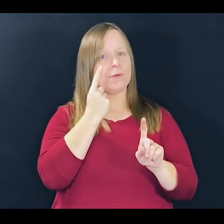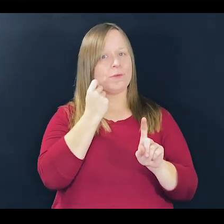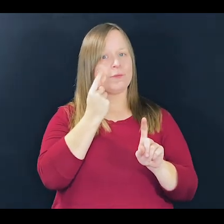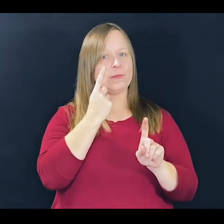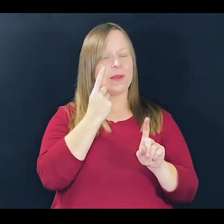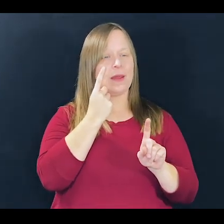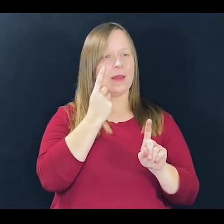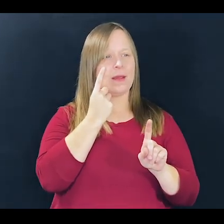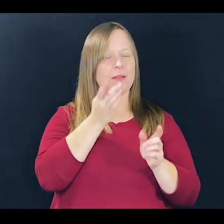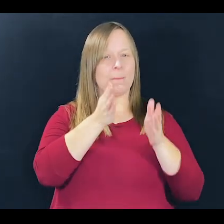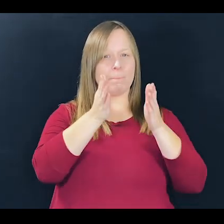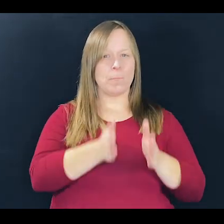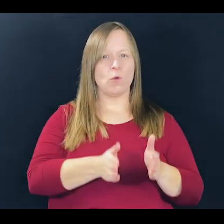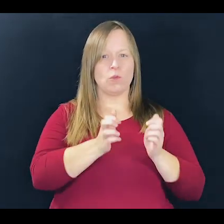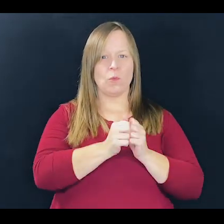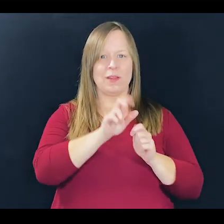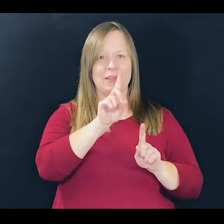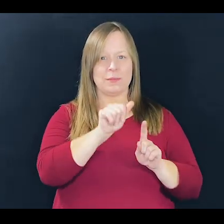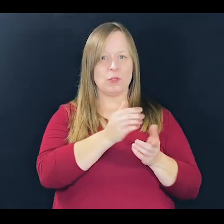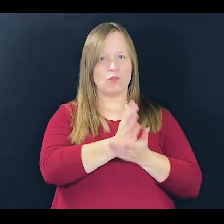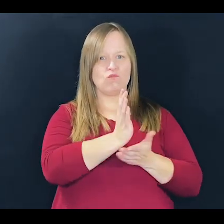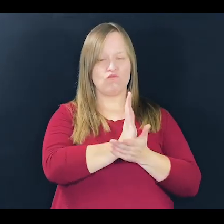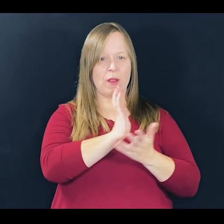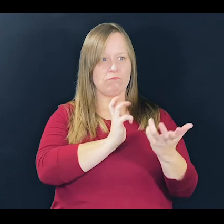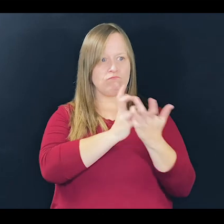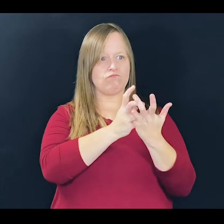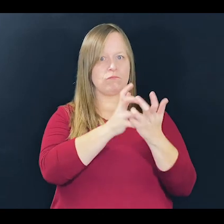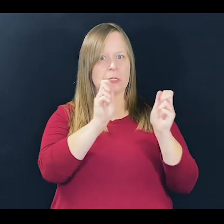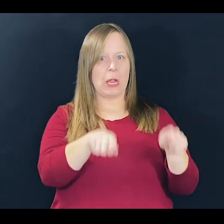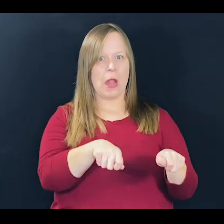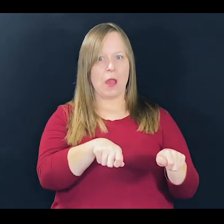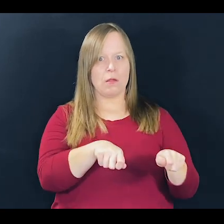that it's the person with a disabilities right to be accommodated and there